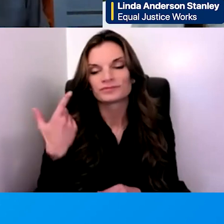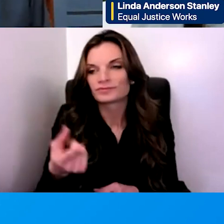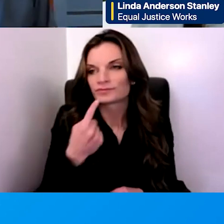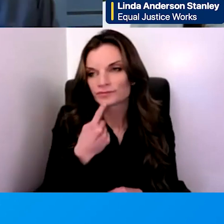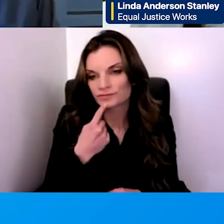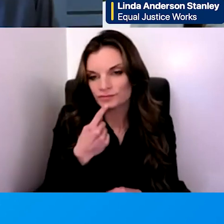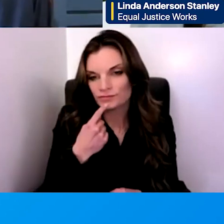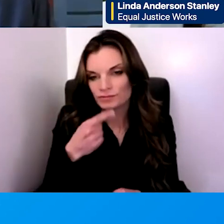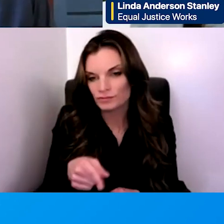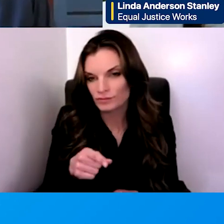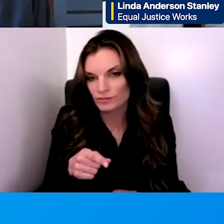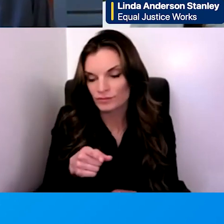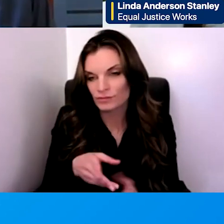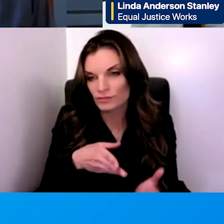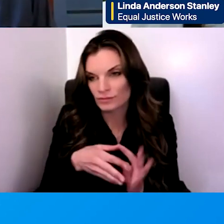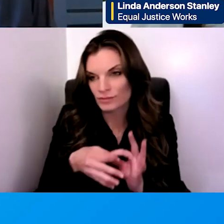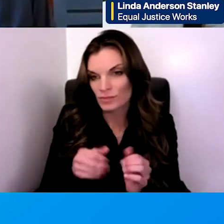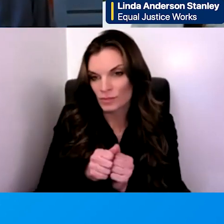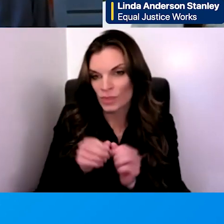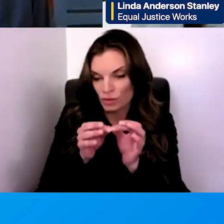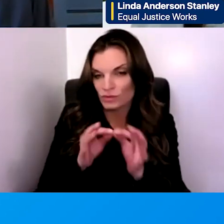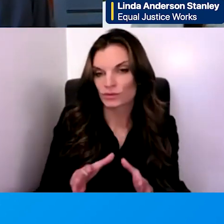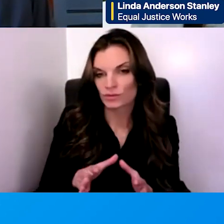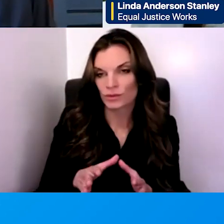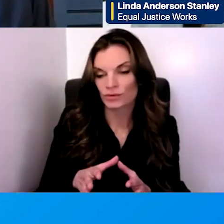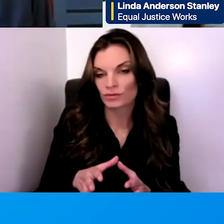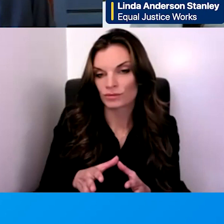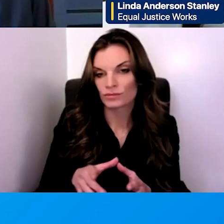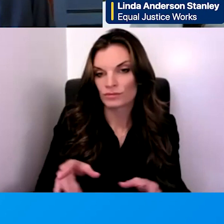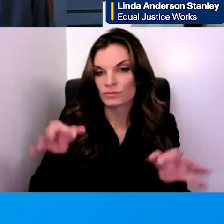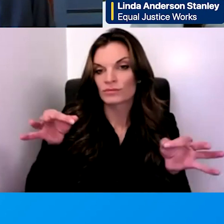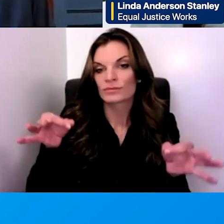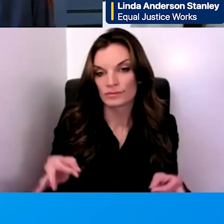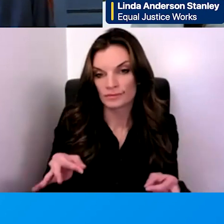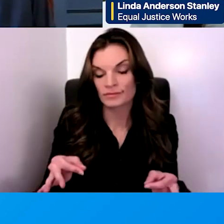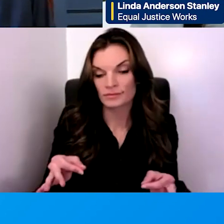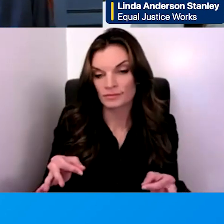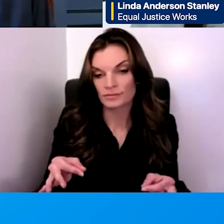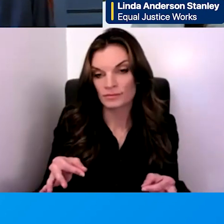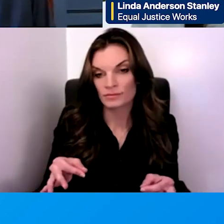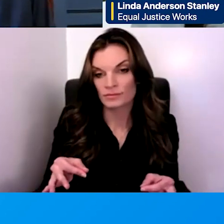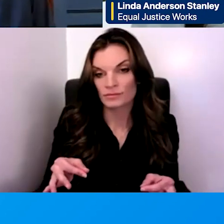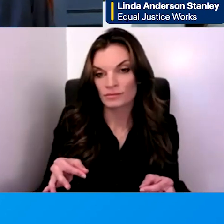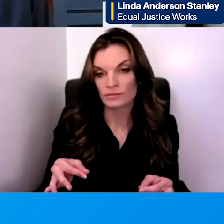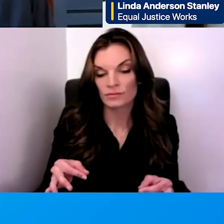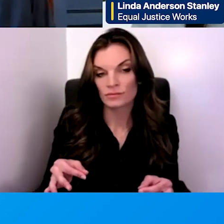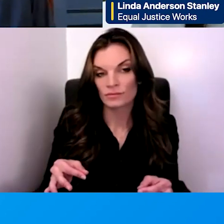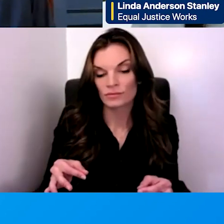said that the suit about the interpreter, that the decision was that, would be in place